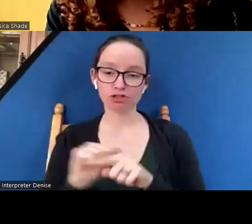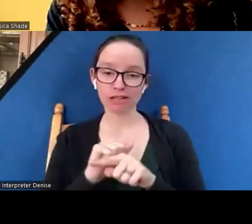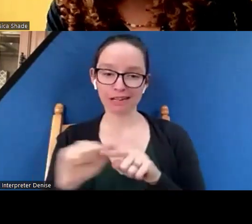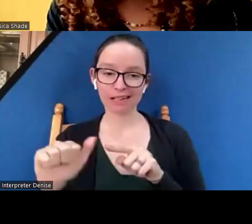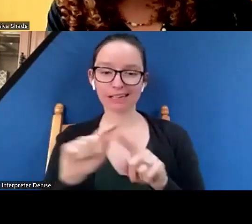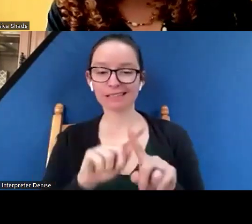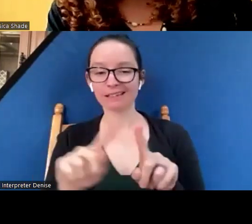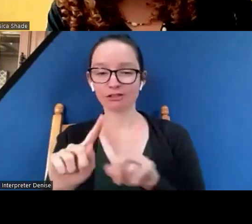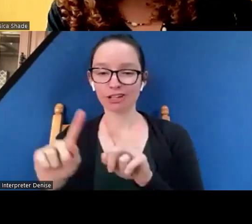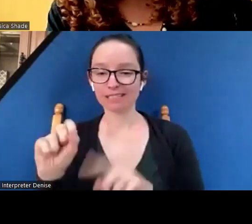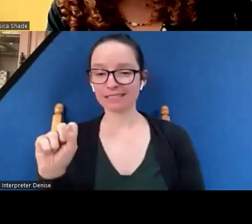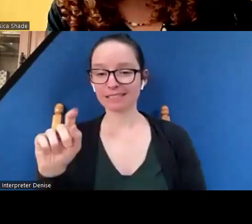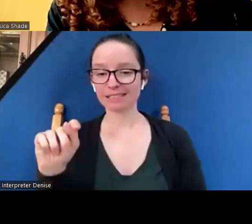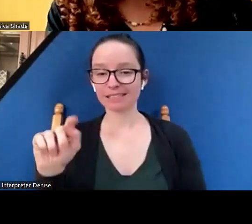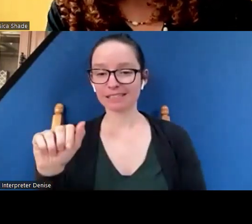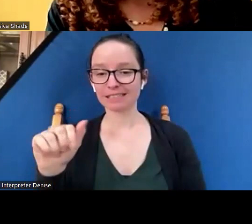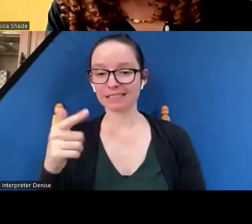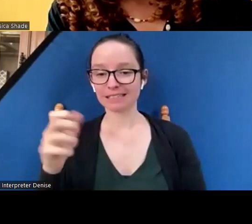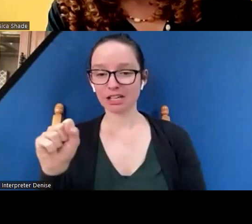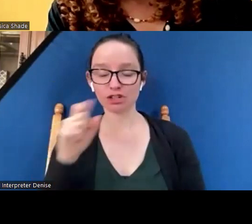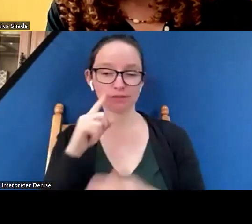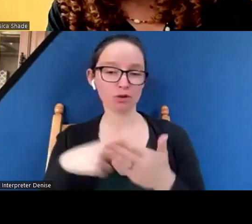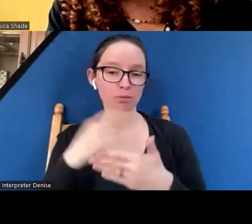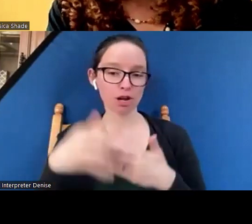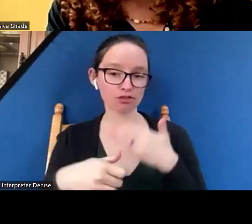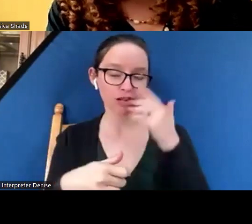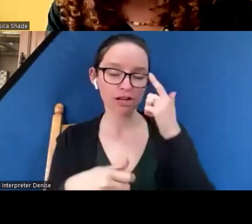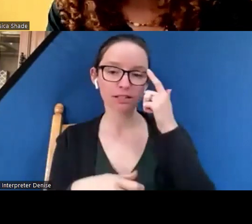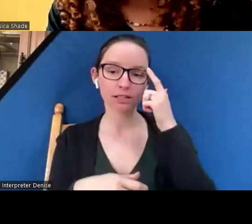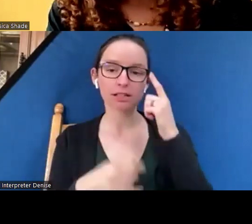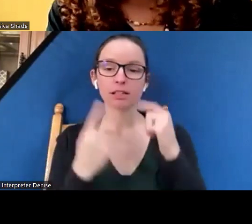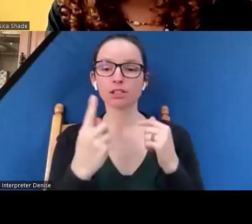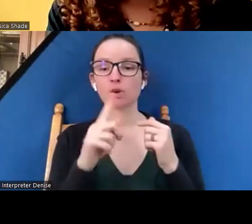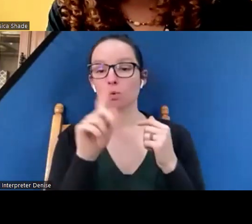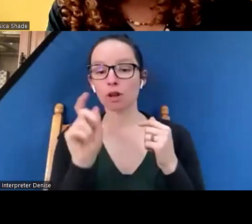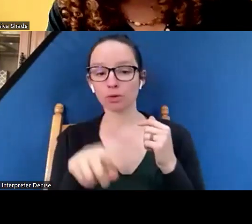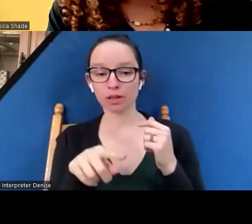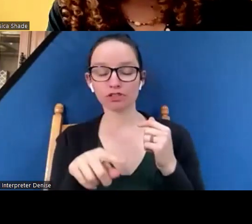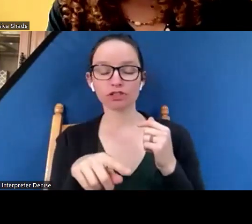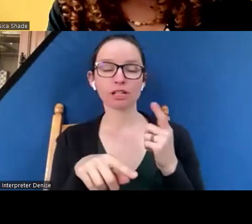So, one of the questions is, did or should project leaders put an